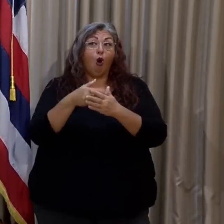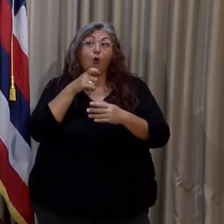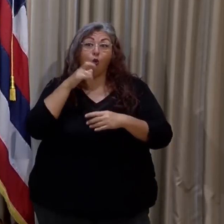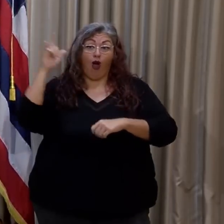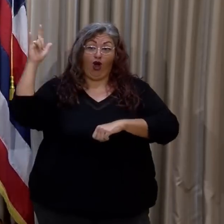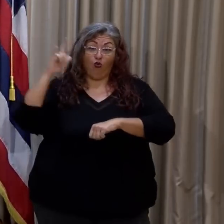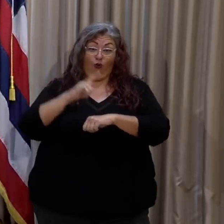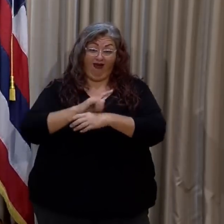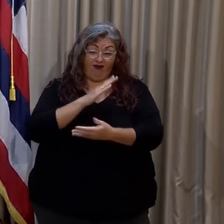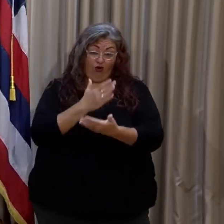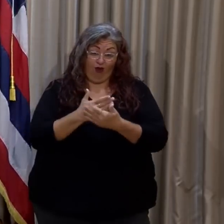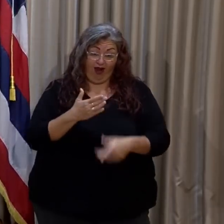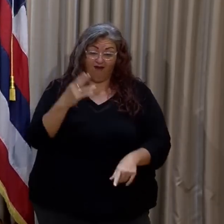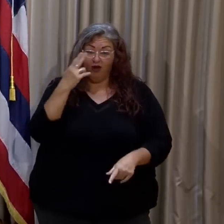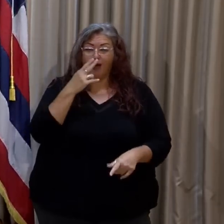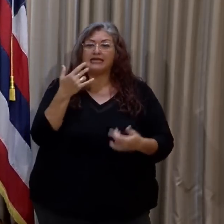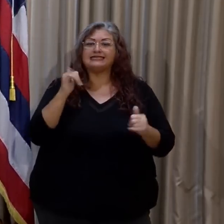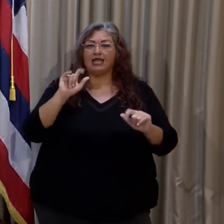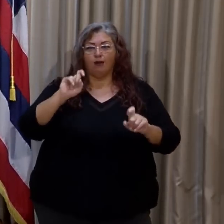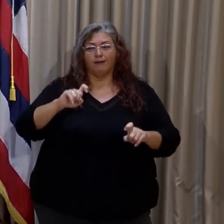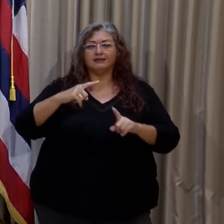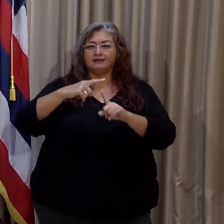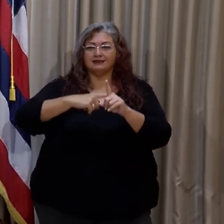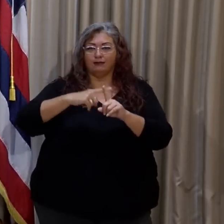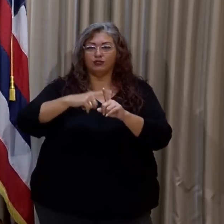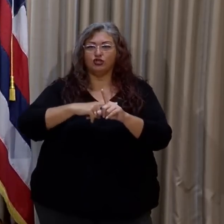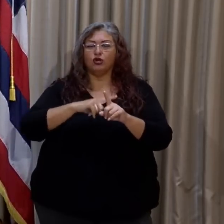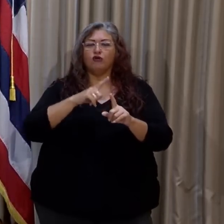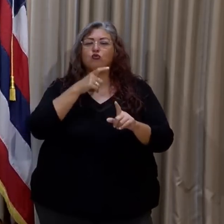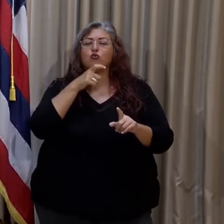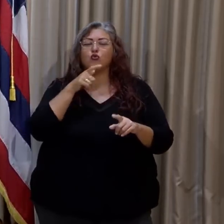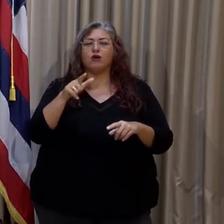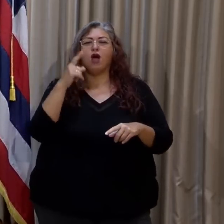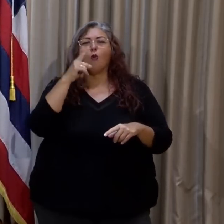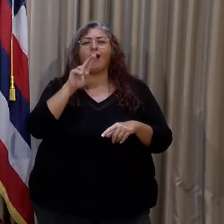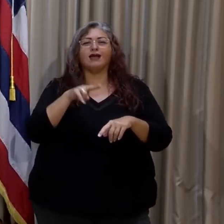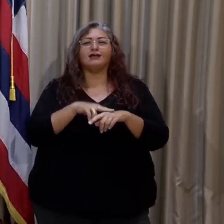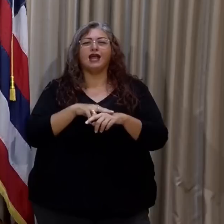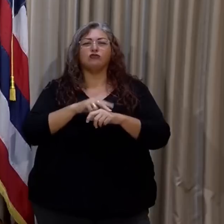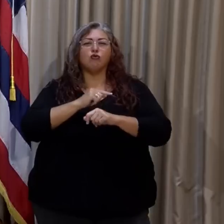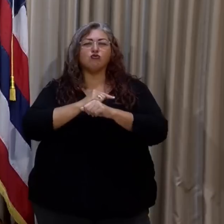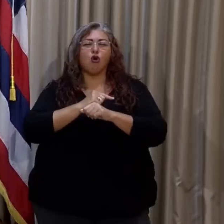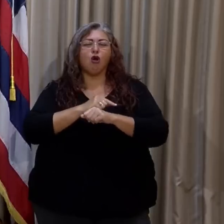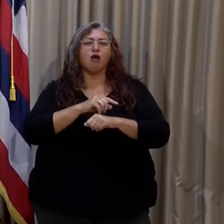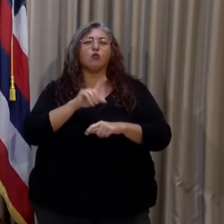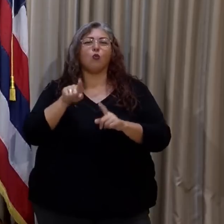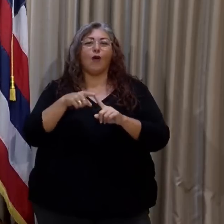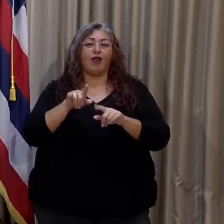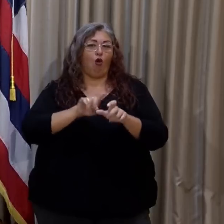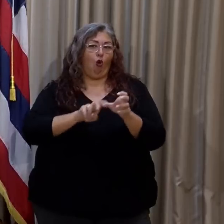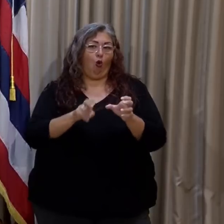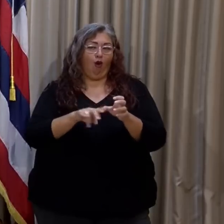INTERISLAND FLIGHTS. THEY HAVE PREVIOUSLY BEEN CLOSE. ALL ARRIVING PASSENGERS WHO ENTER THE STATE WILL STILL HAVE